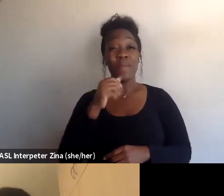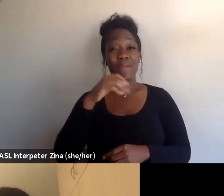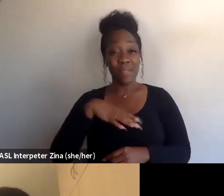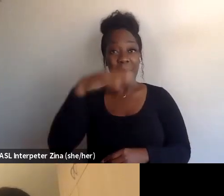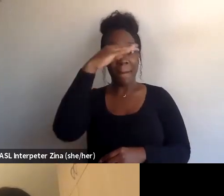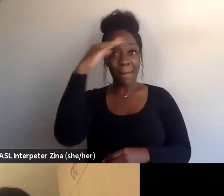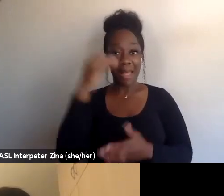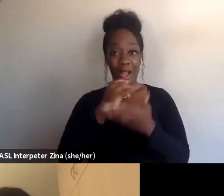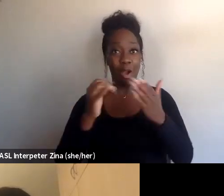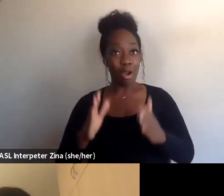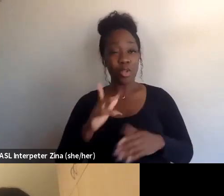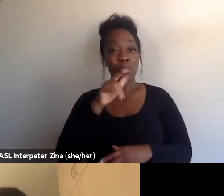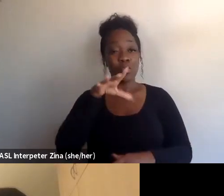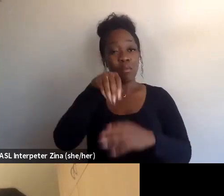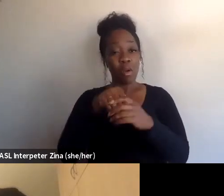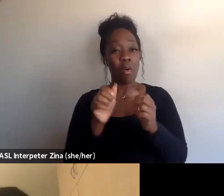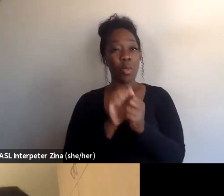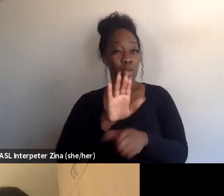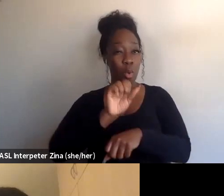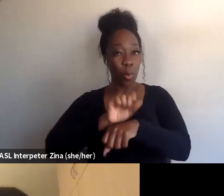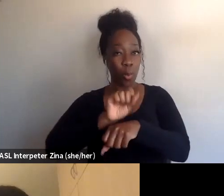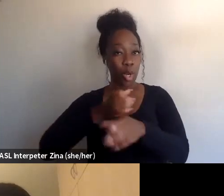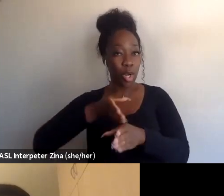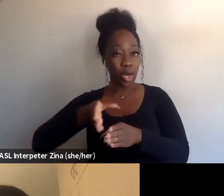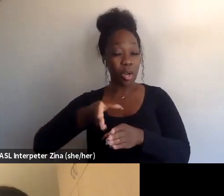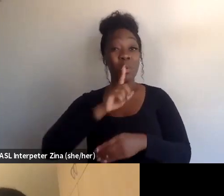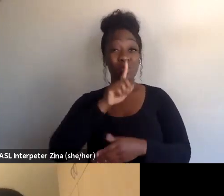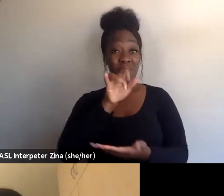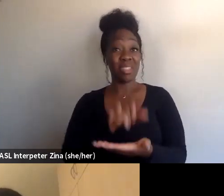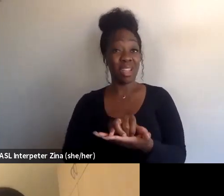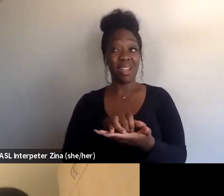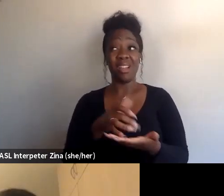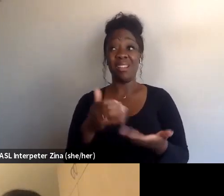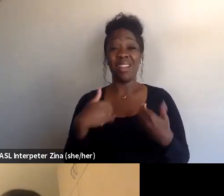doing the work that you're doing I'm sure that that must come with stigma and struggle